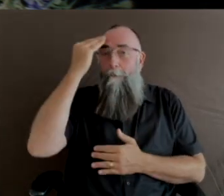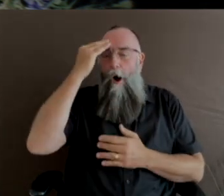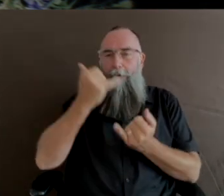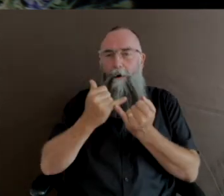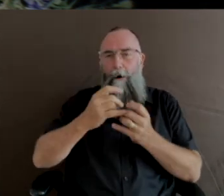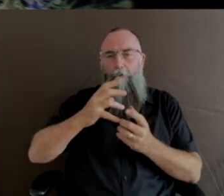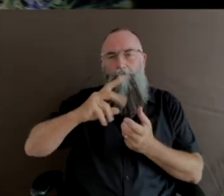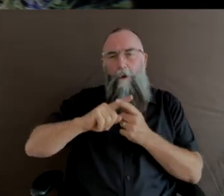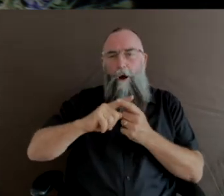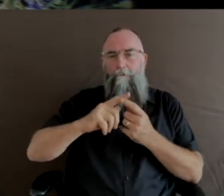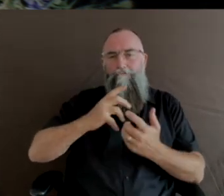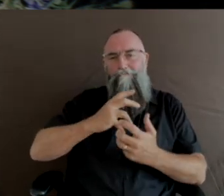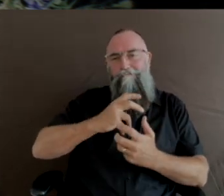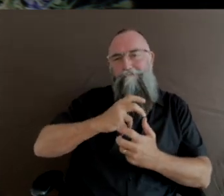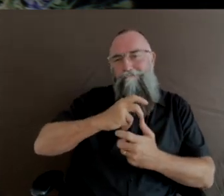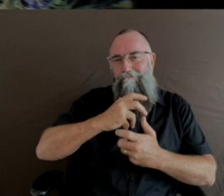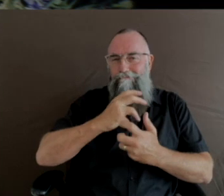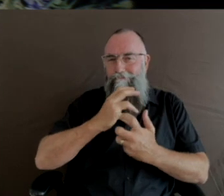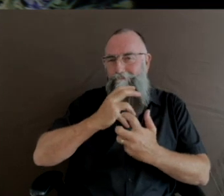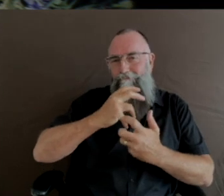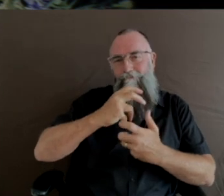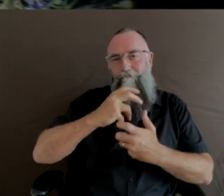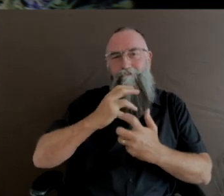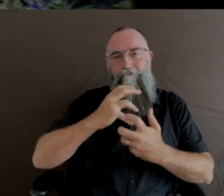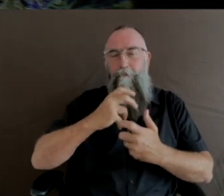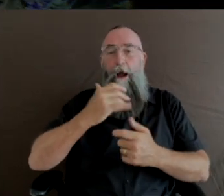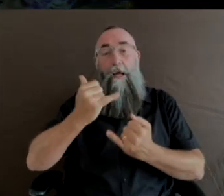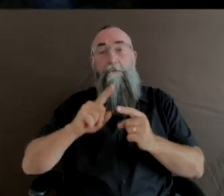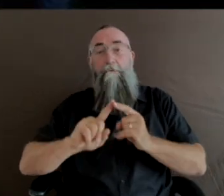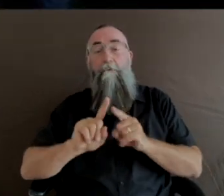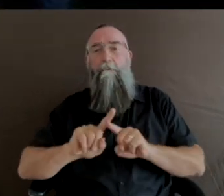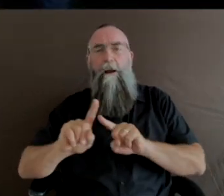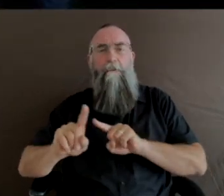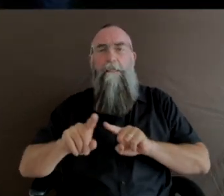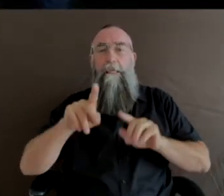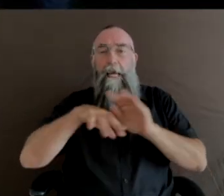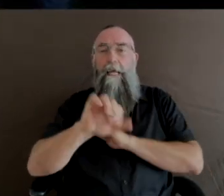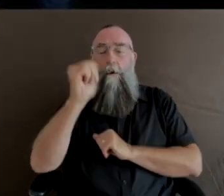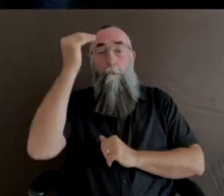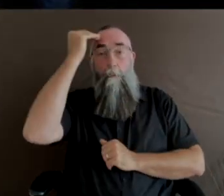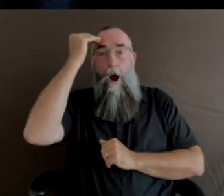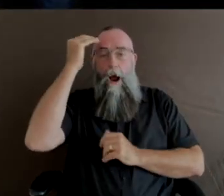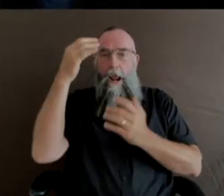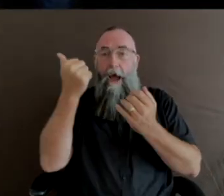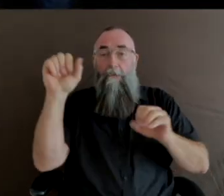this kind of illusory technique is also connected in neuroscience to empathy,